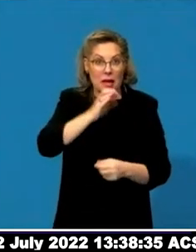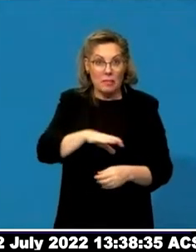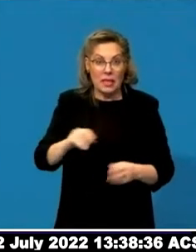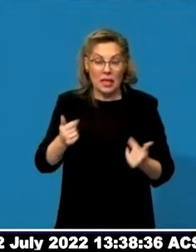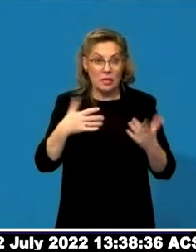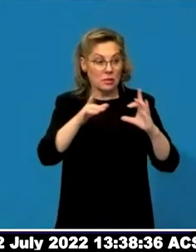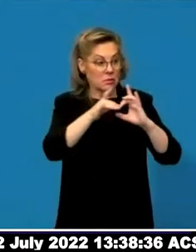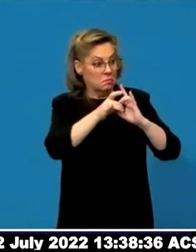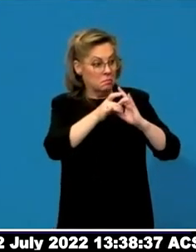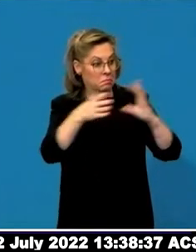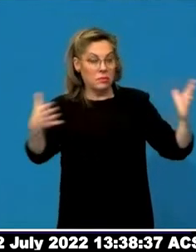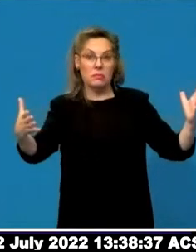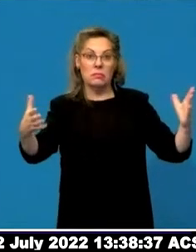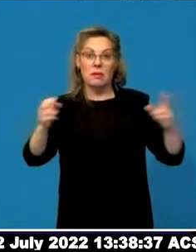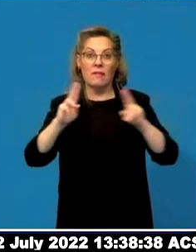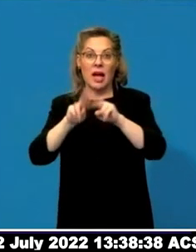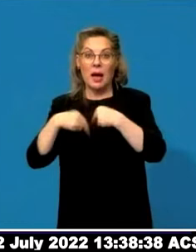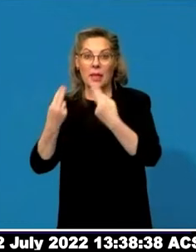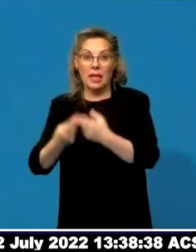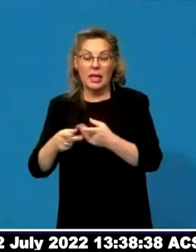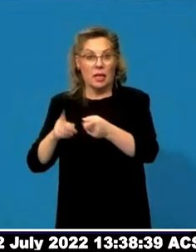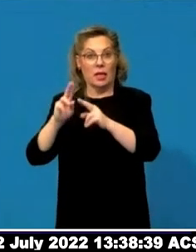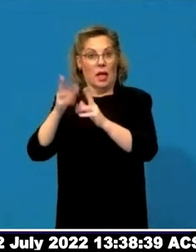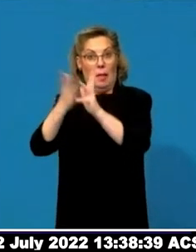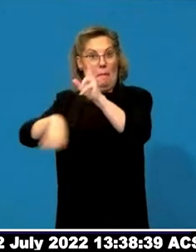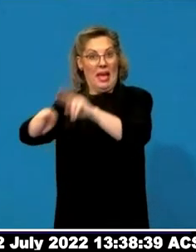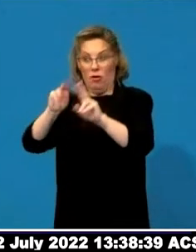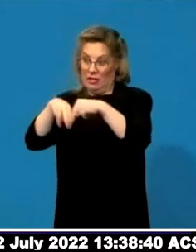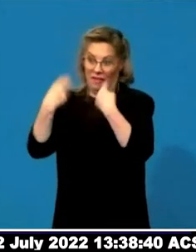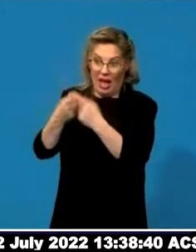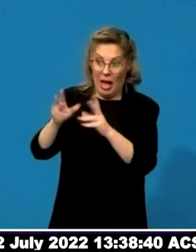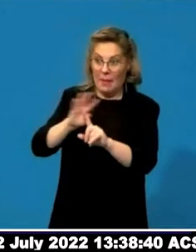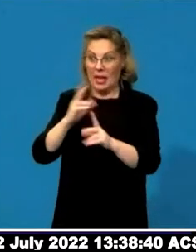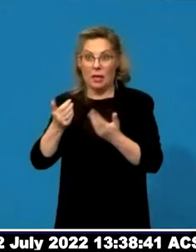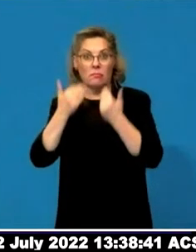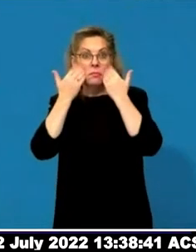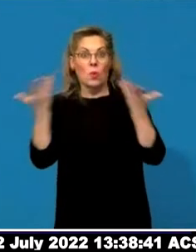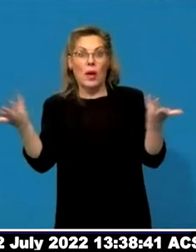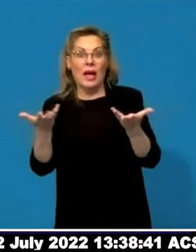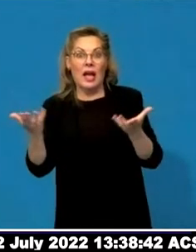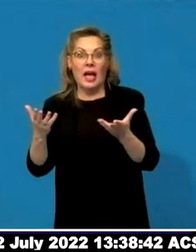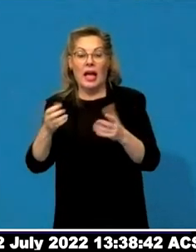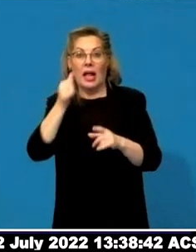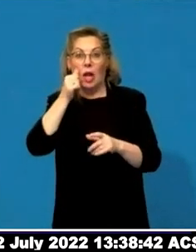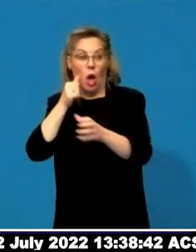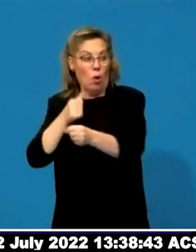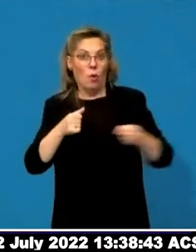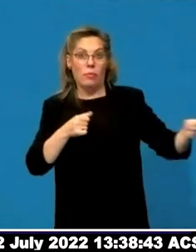They've got no idea where they are or who's looking after them once they go into out of home care, because it's very difficult